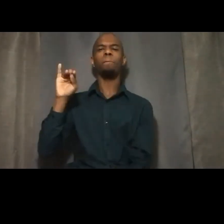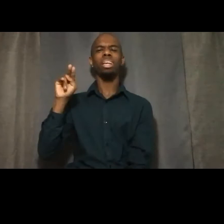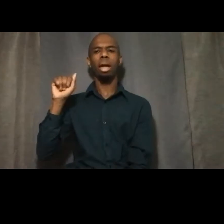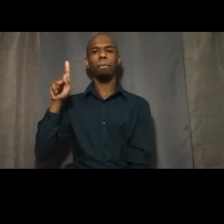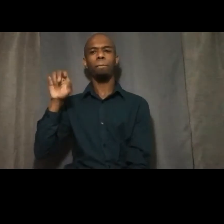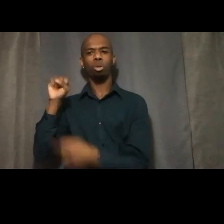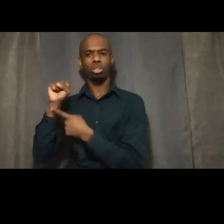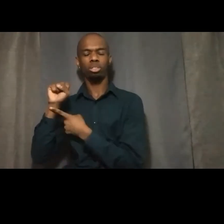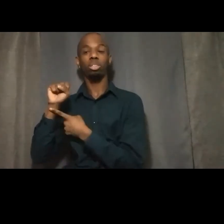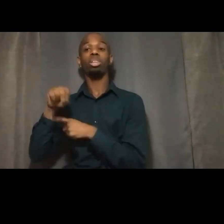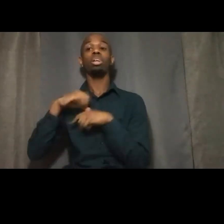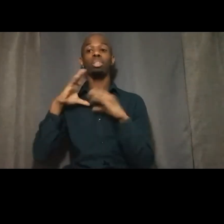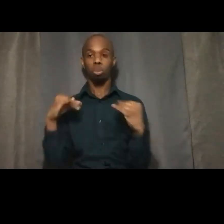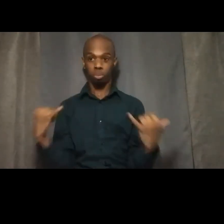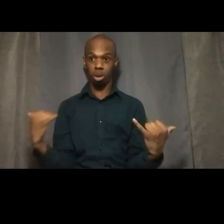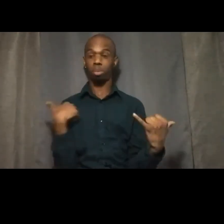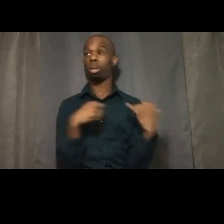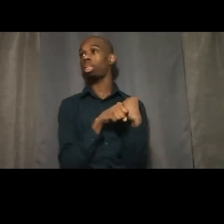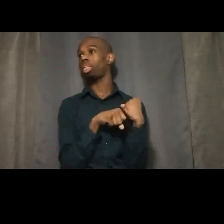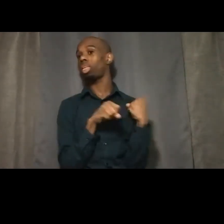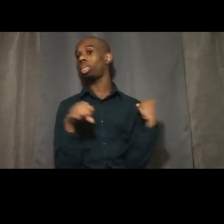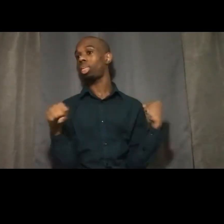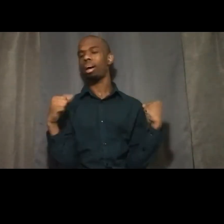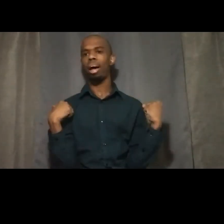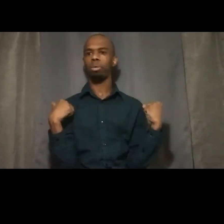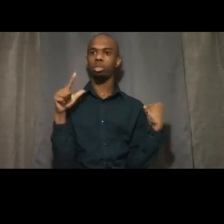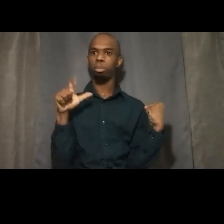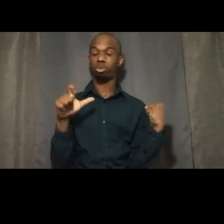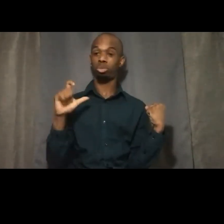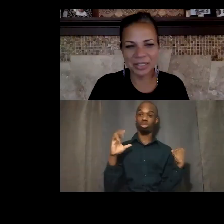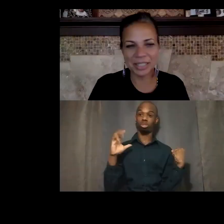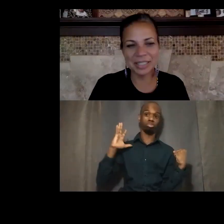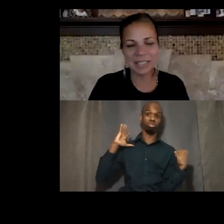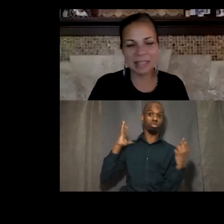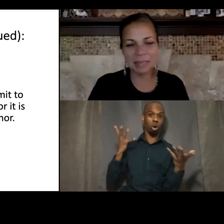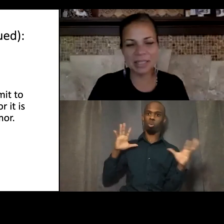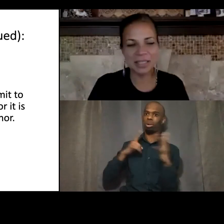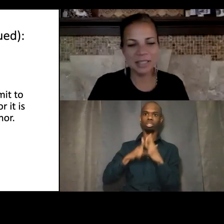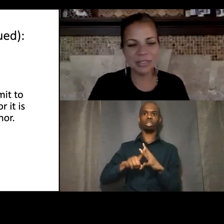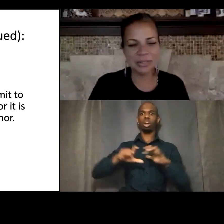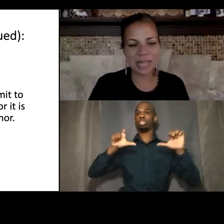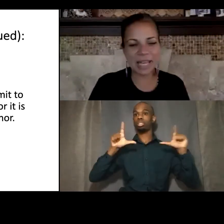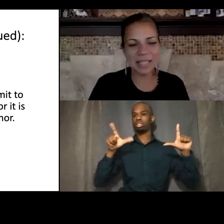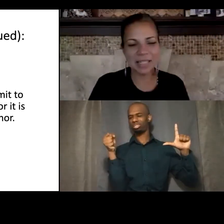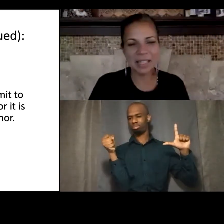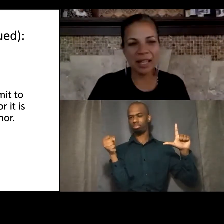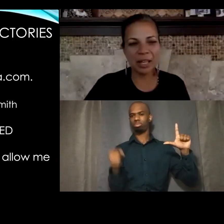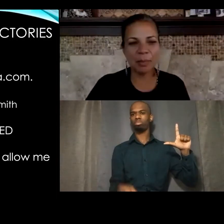because I was supposed to be sharing a screen a while ago. Hold on, let me do that.